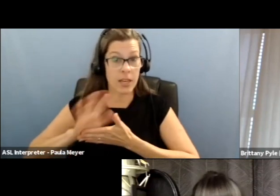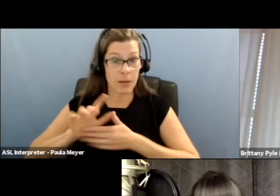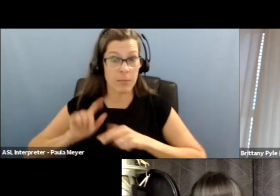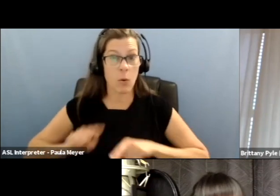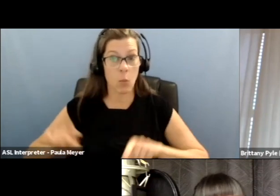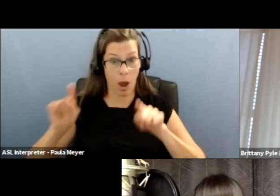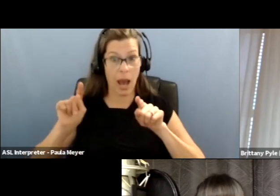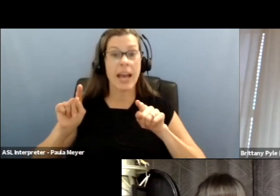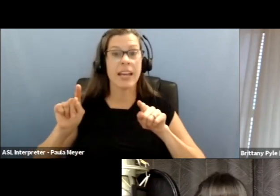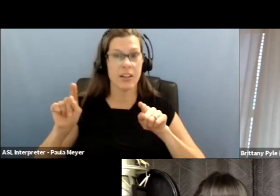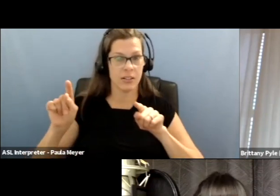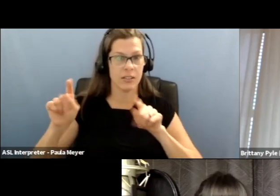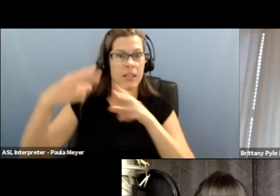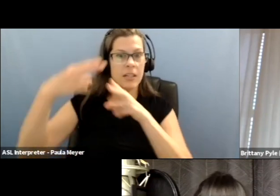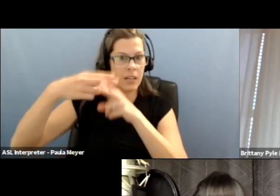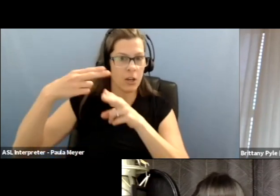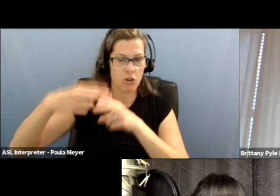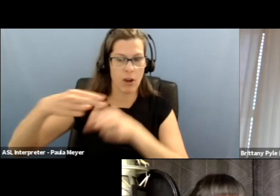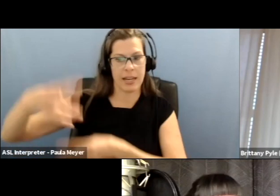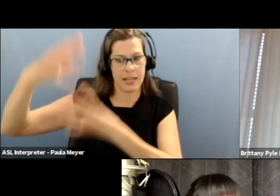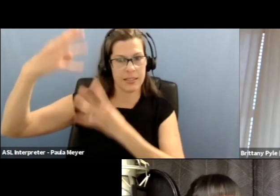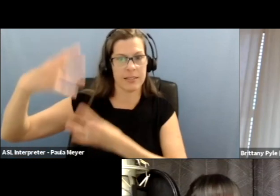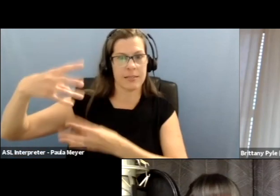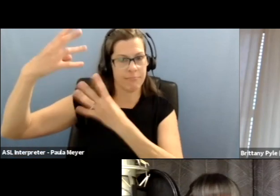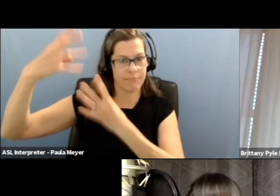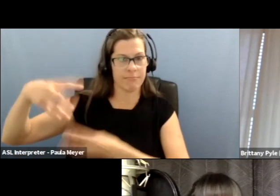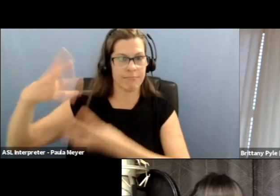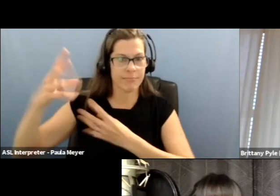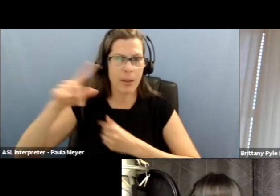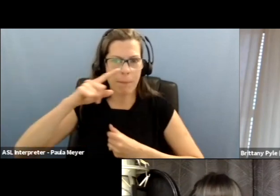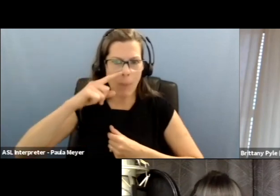playing, assuming they are boring non visual credits, you can say, Hey,